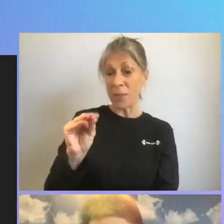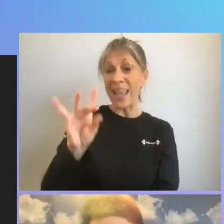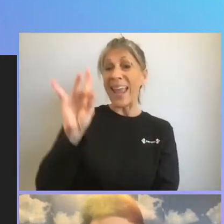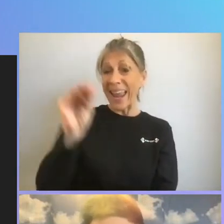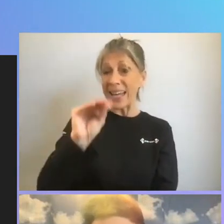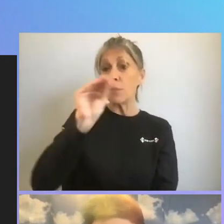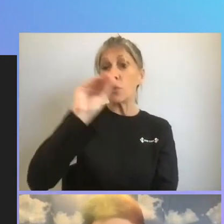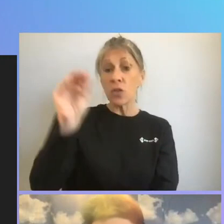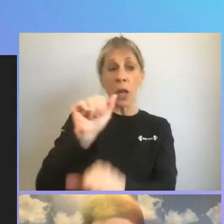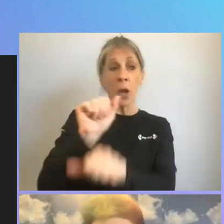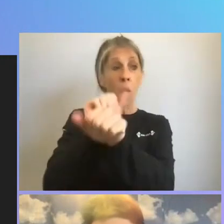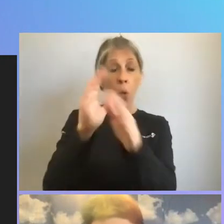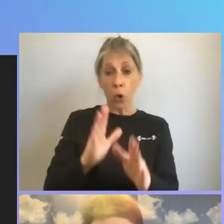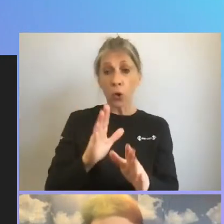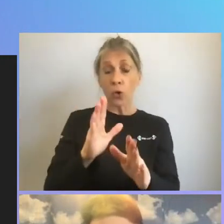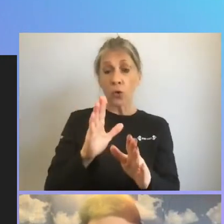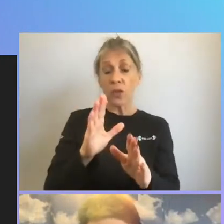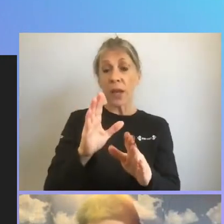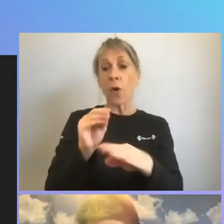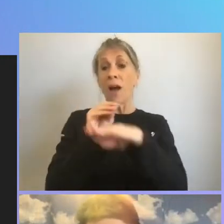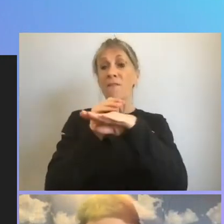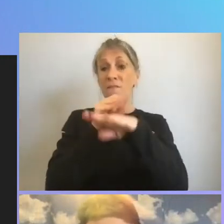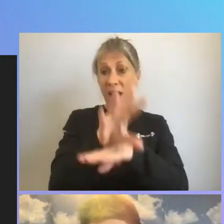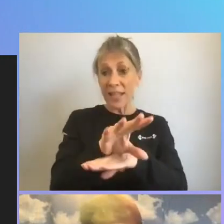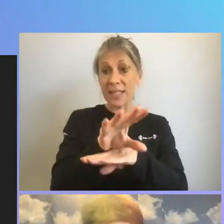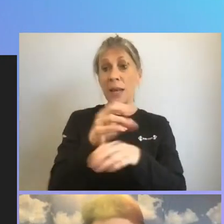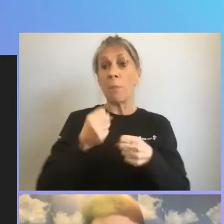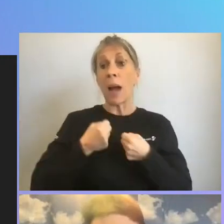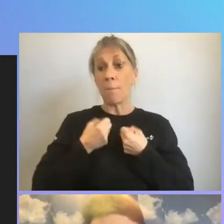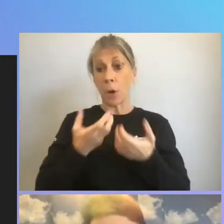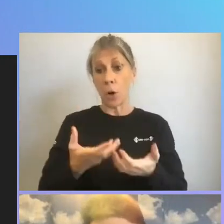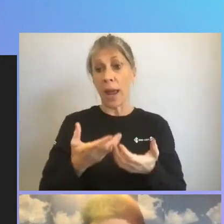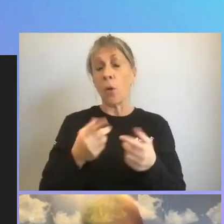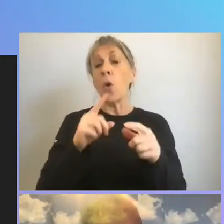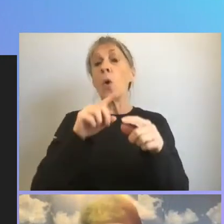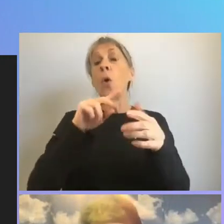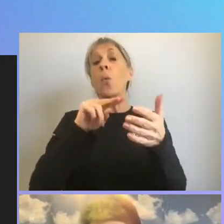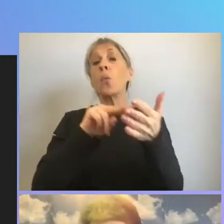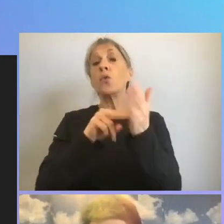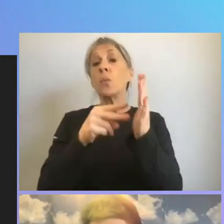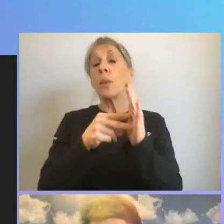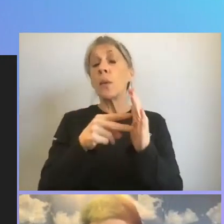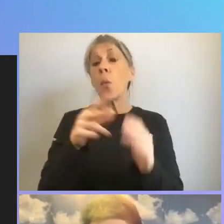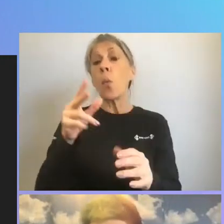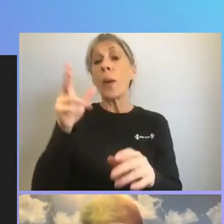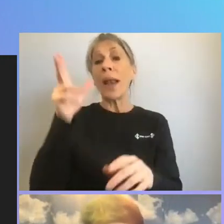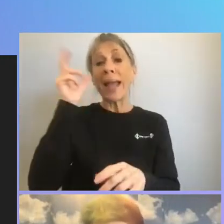impacted by burnout, which tells me that when I hear people in